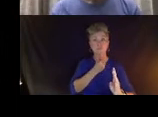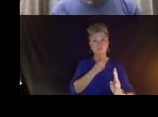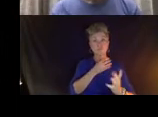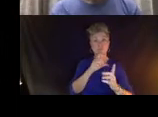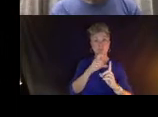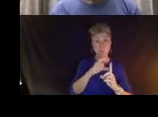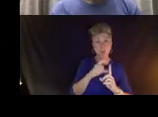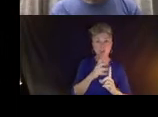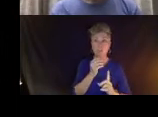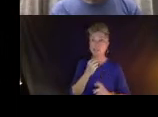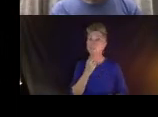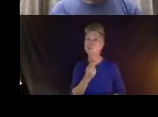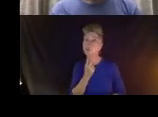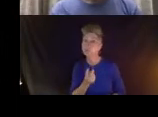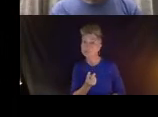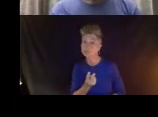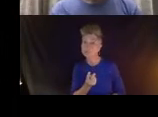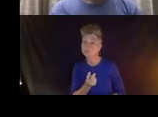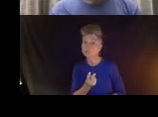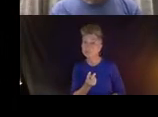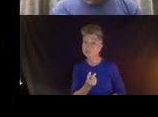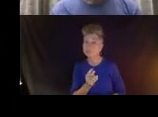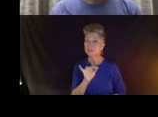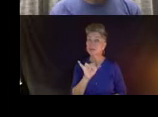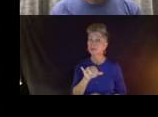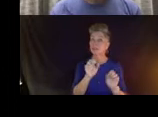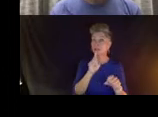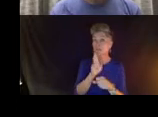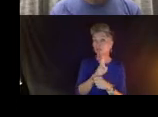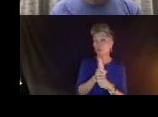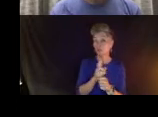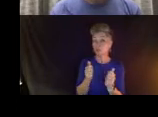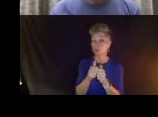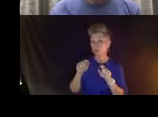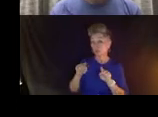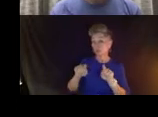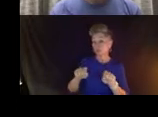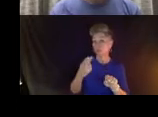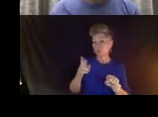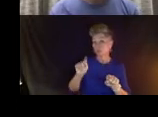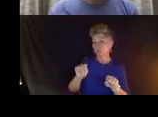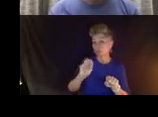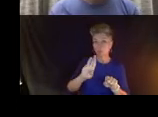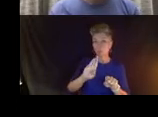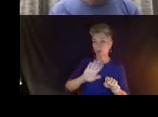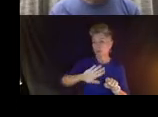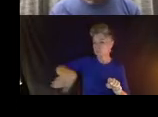and that can be used alongside HRT or alone as well, so that's another option.